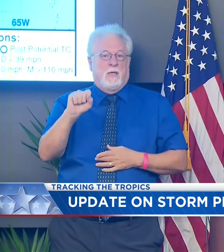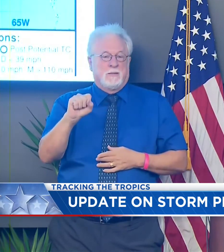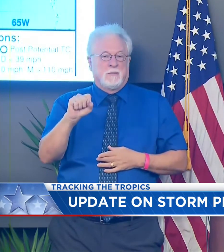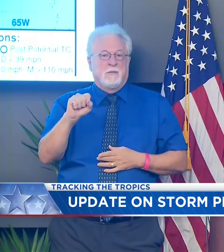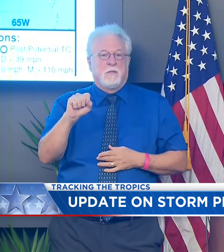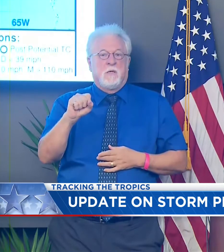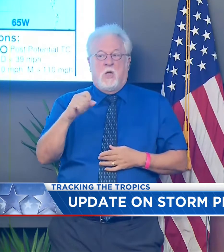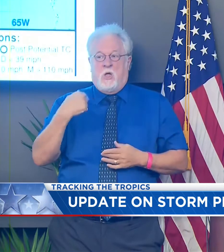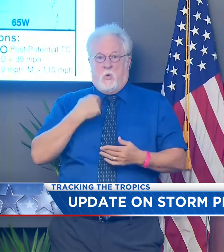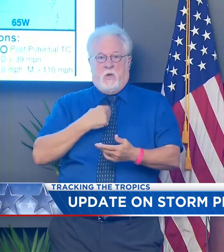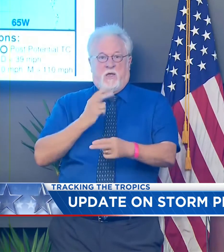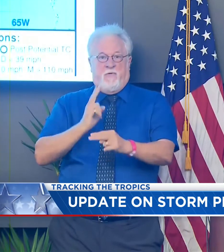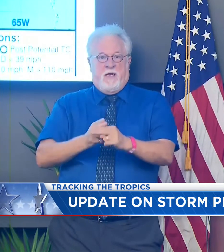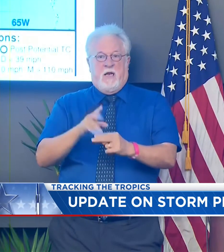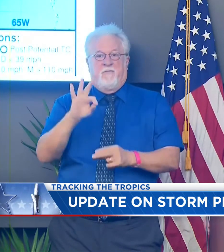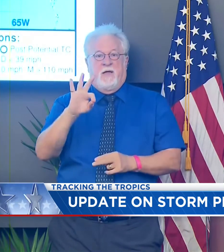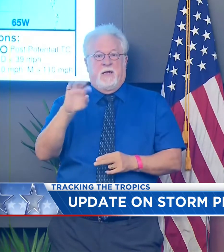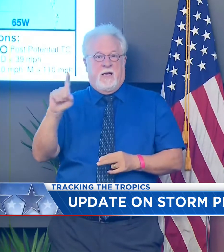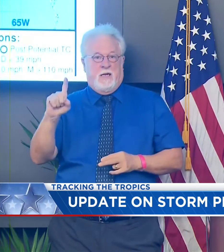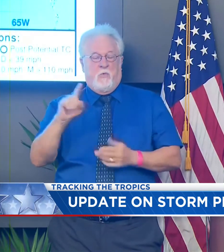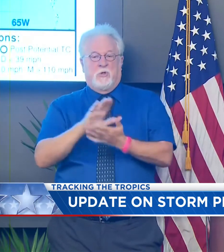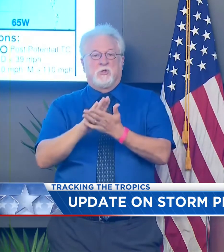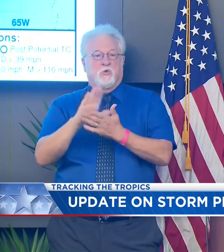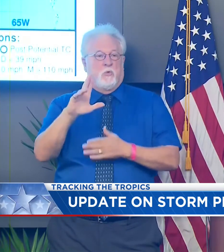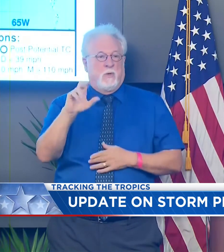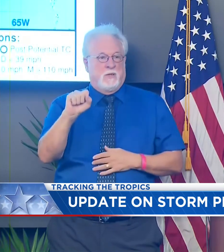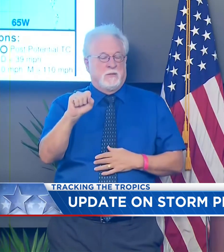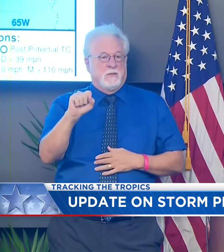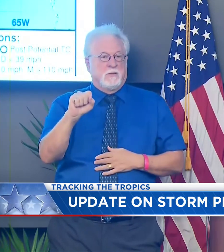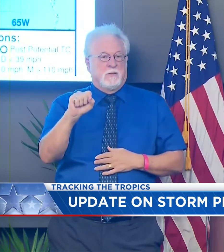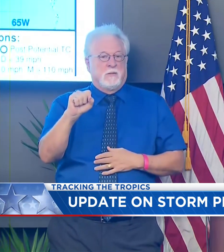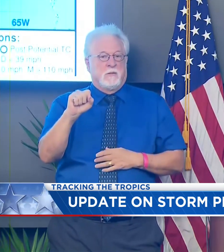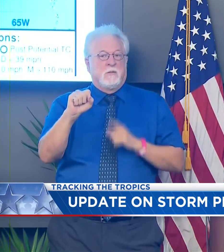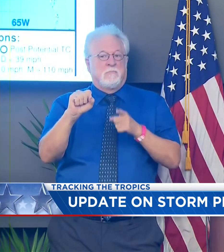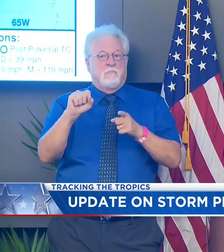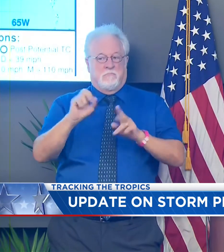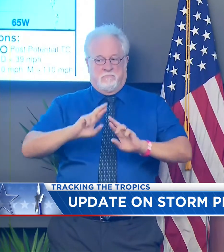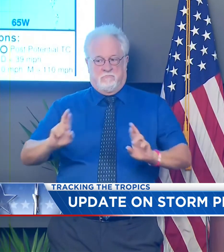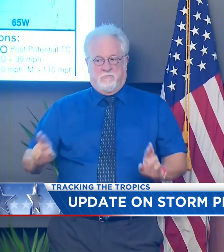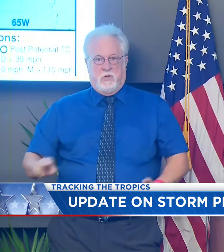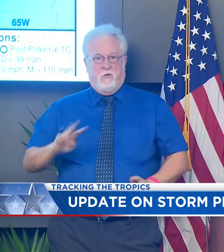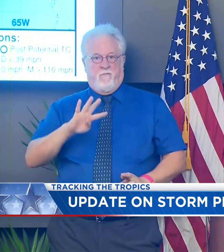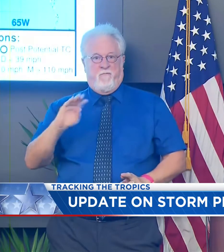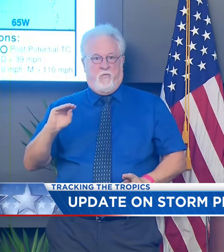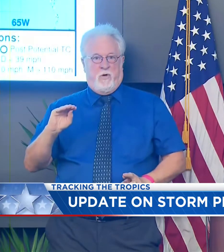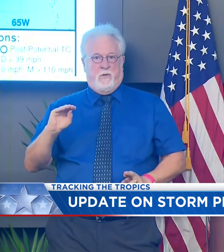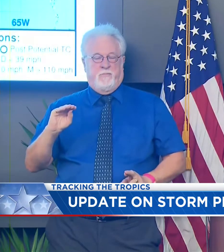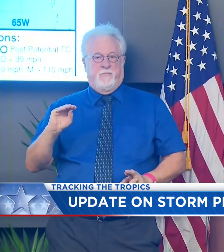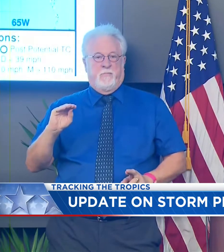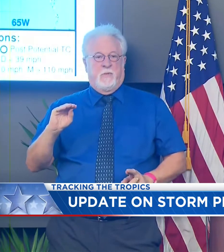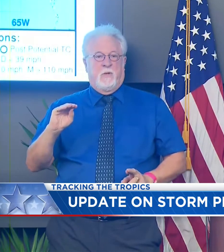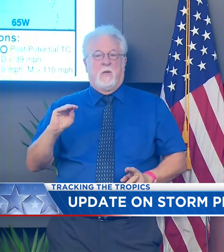ACTIVATED. THIS IS THE PROGRAM WE ACTIVATE SCHOOL BUSES. WE'VE ACTUALLY IDENTIFIED 91